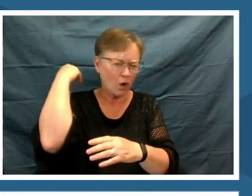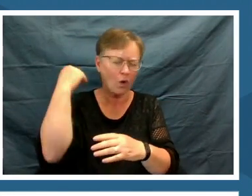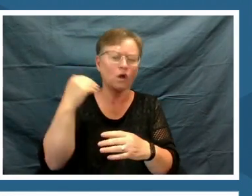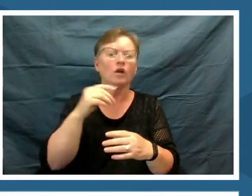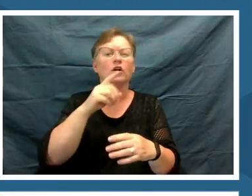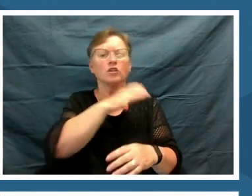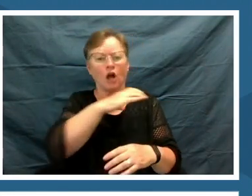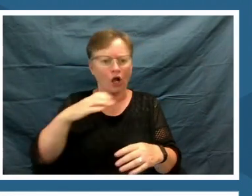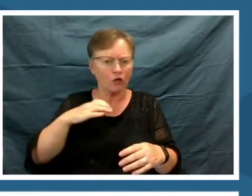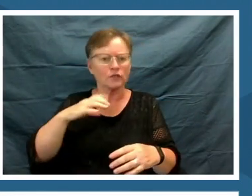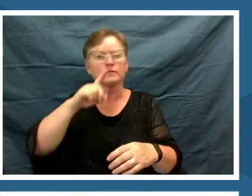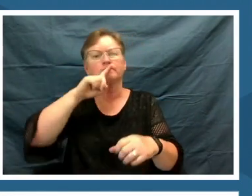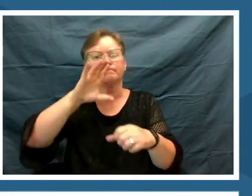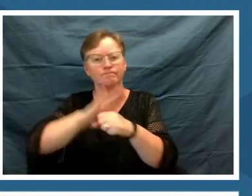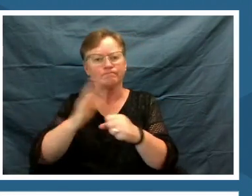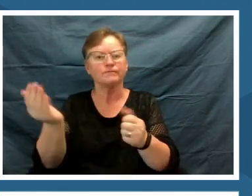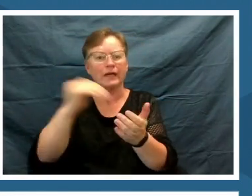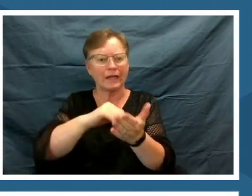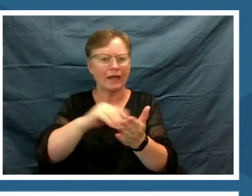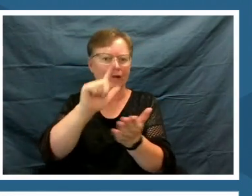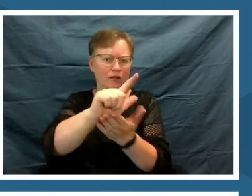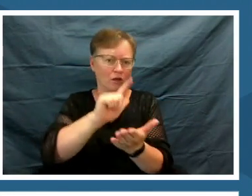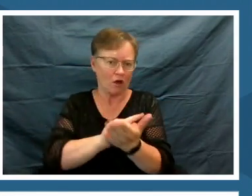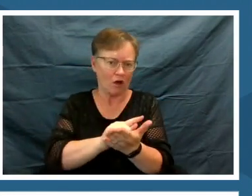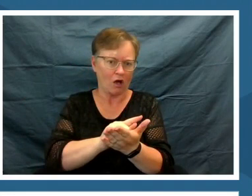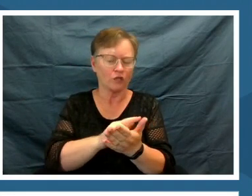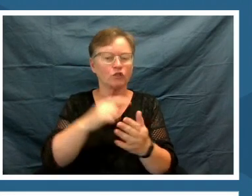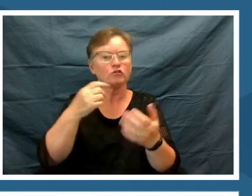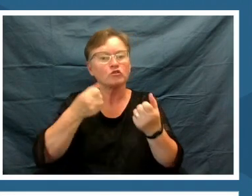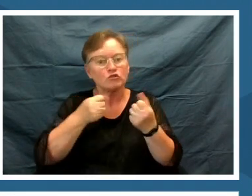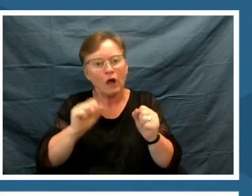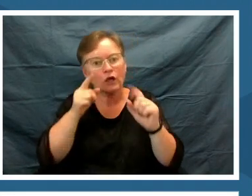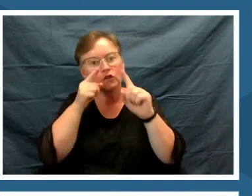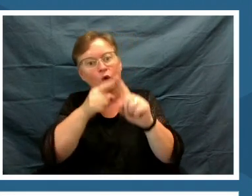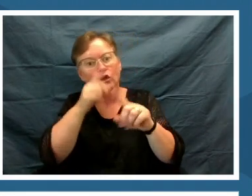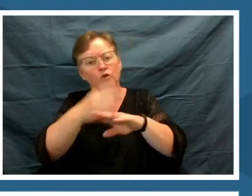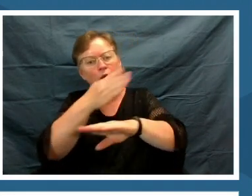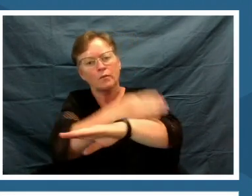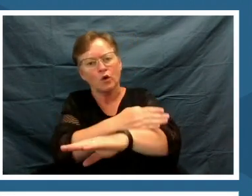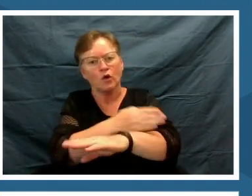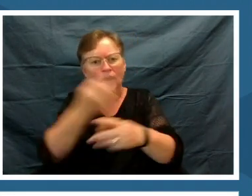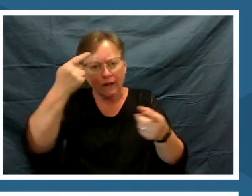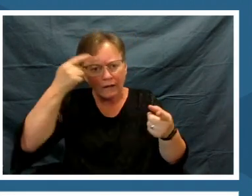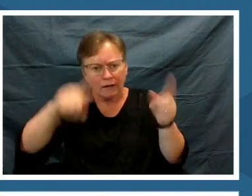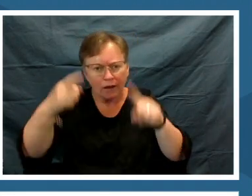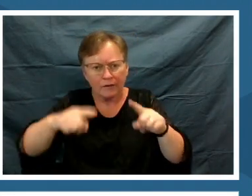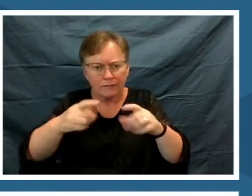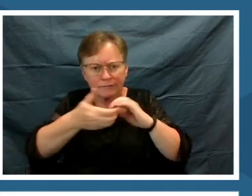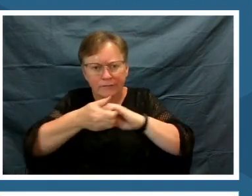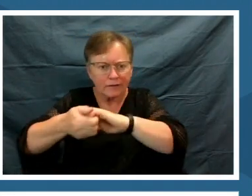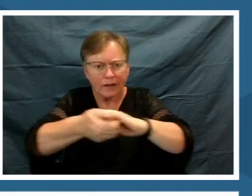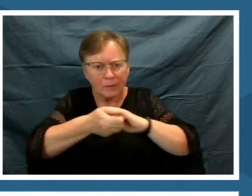effort to improve the coordination and collaboration across federal agencies